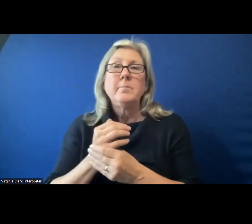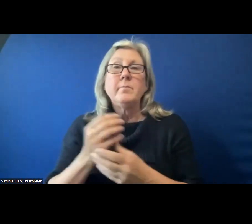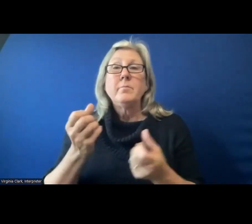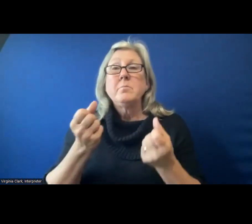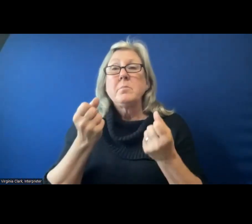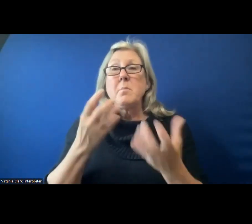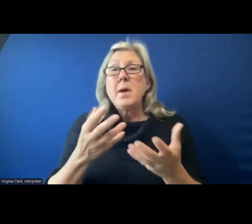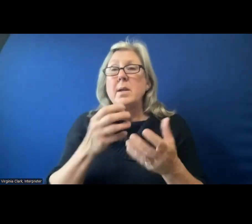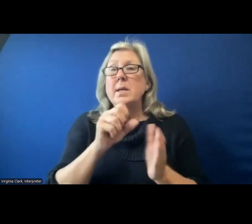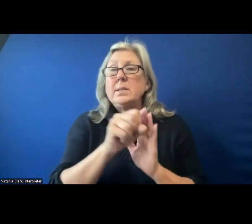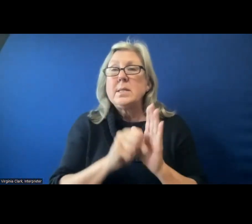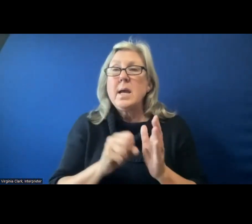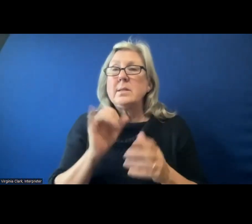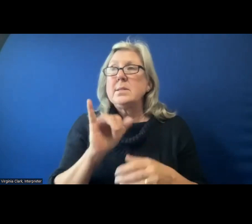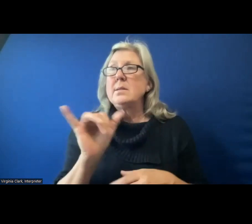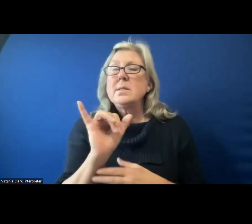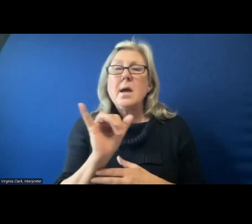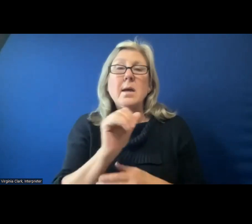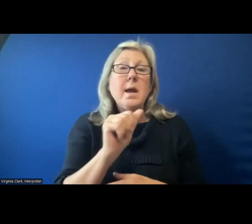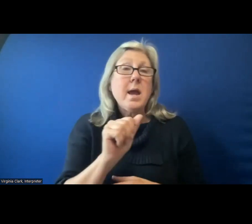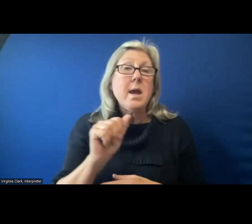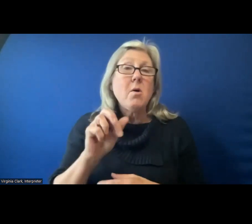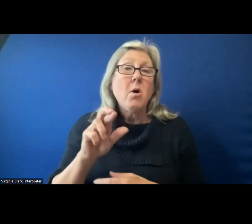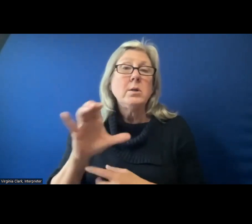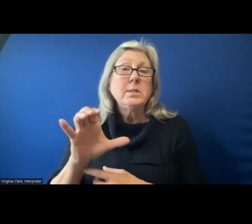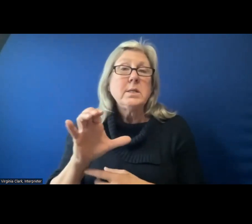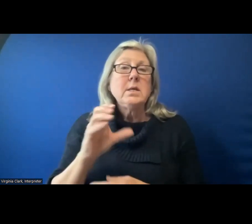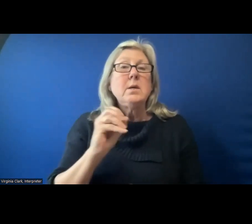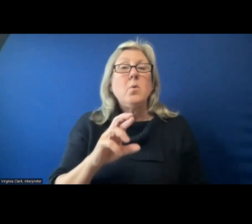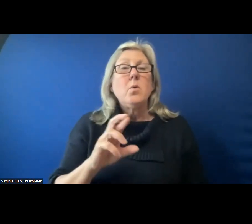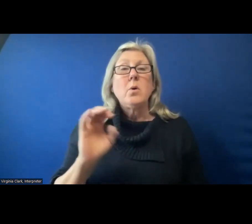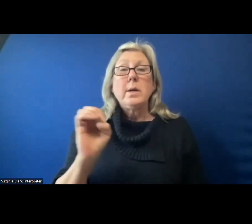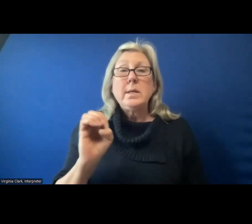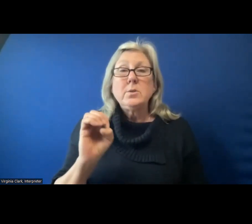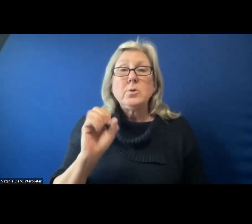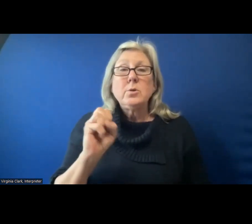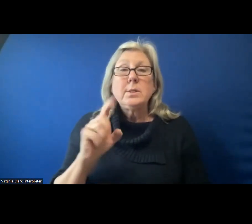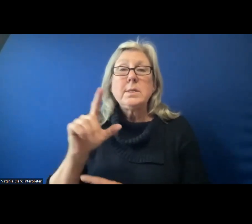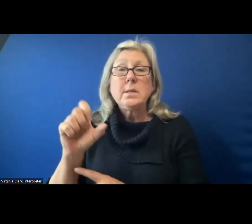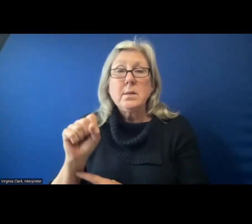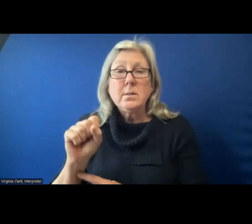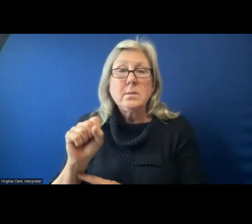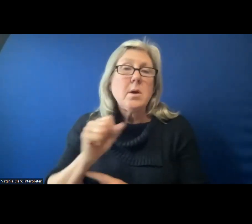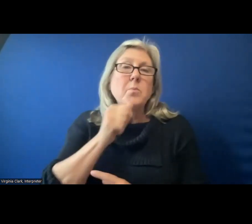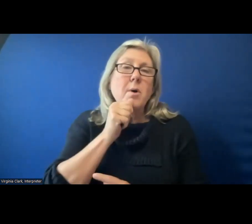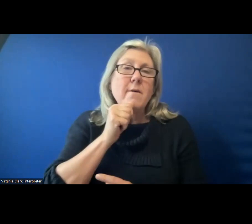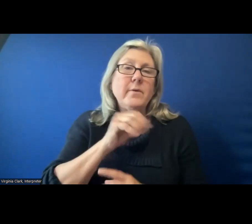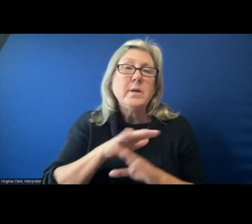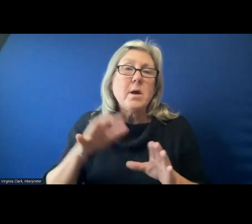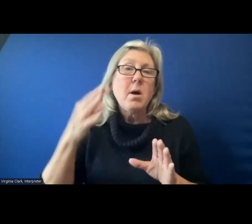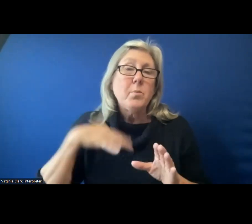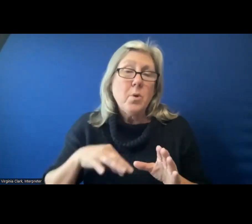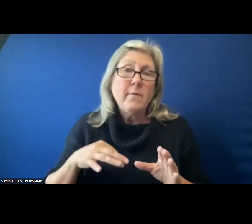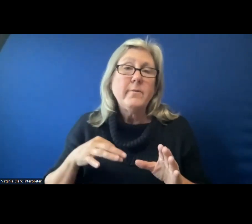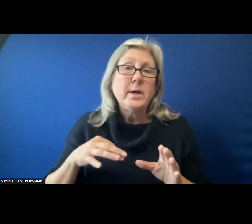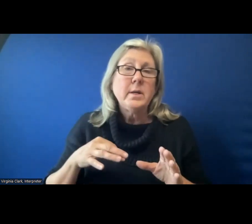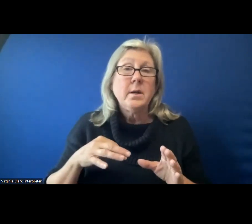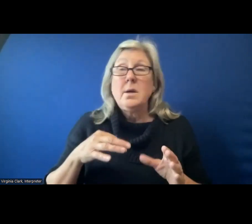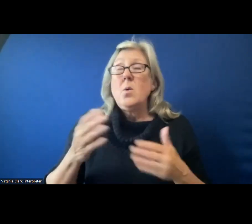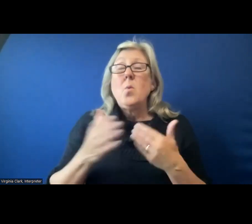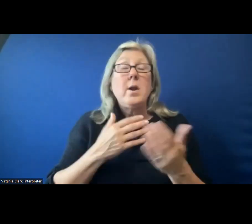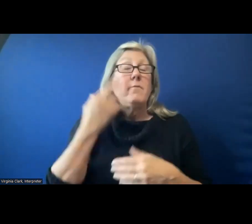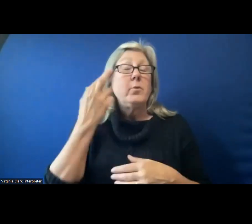ARC, or it looks like Easter seals or a nonprofit. Vermont just doesn't have that bridge. So